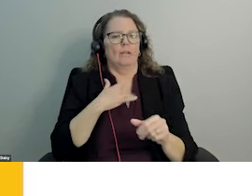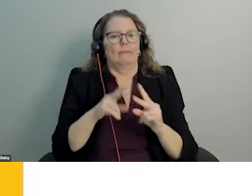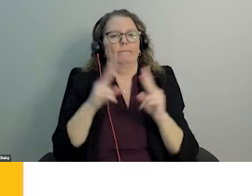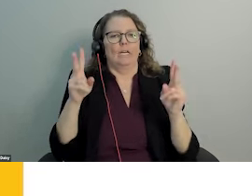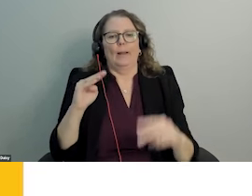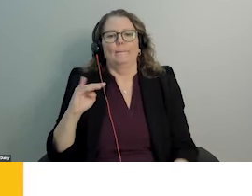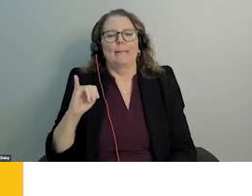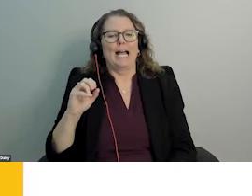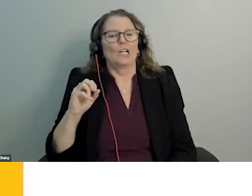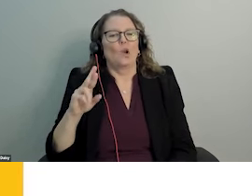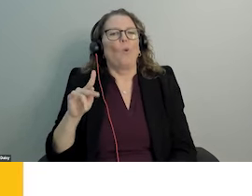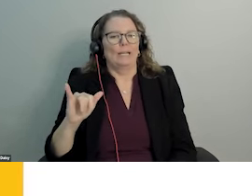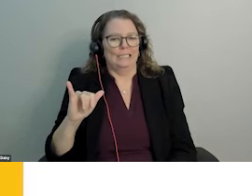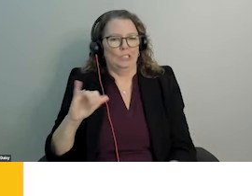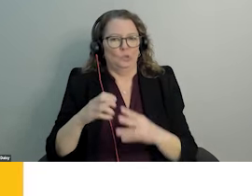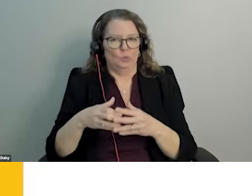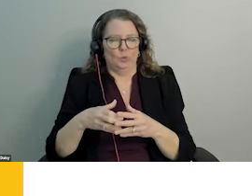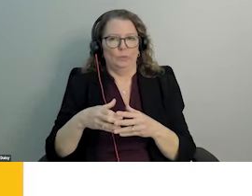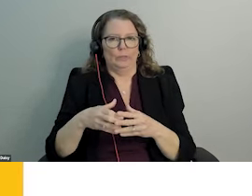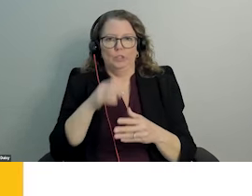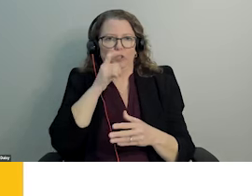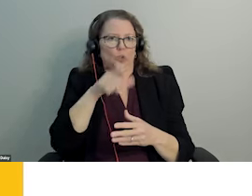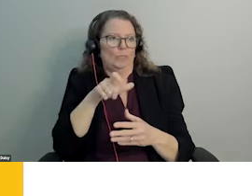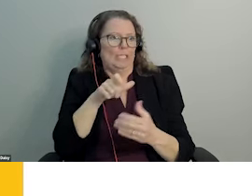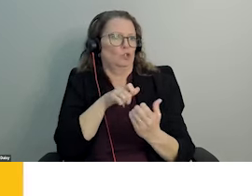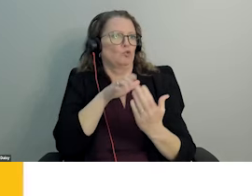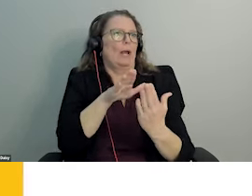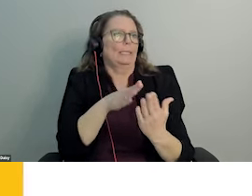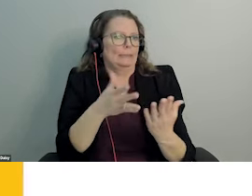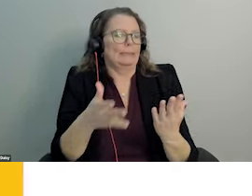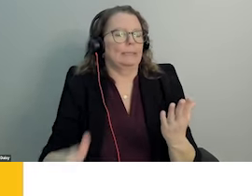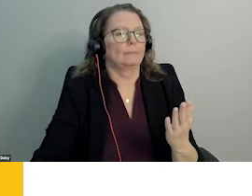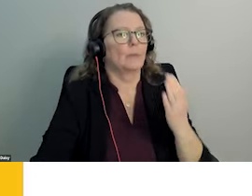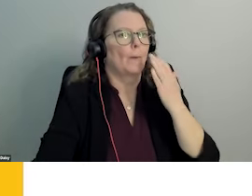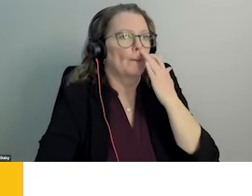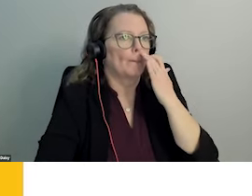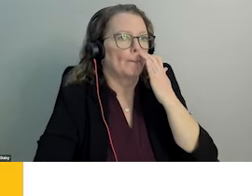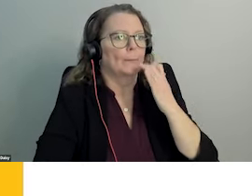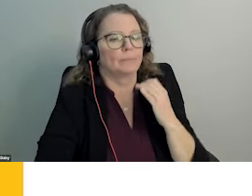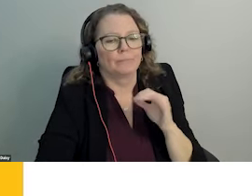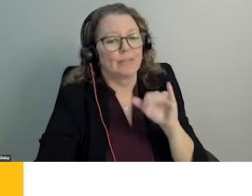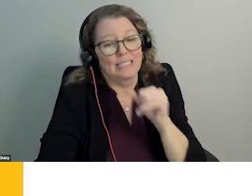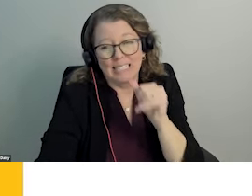that doesn't need to really be addressed. And what we'll talk about is how that's absolutely not true.